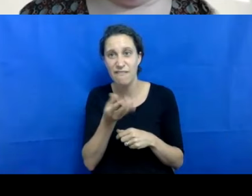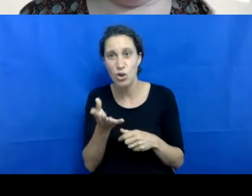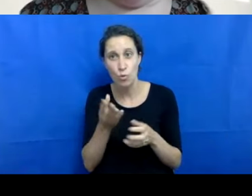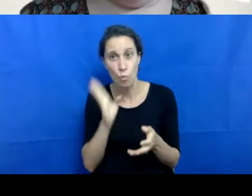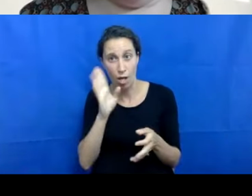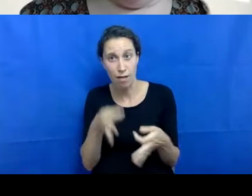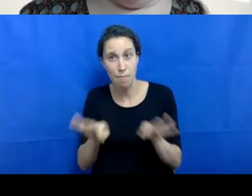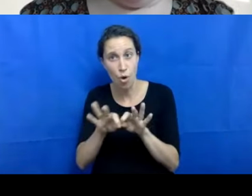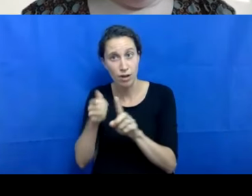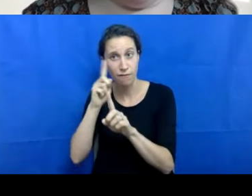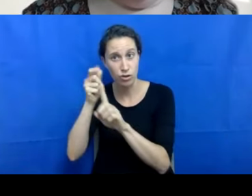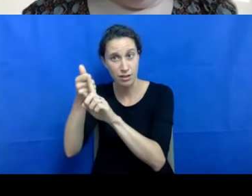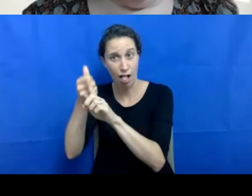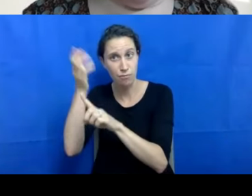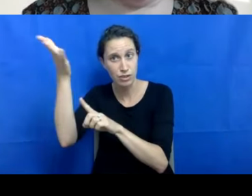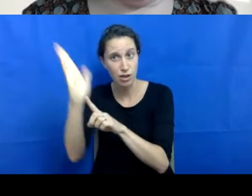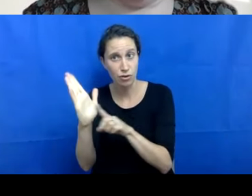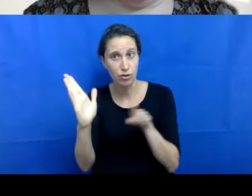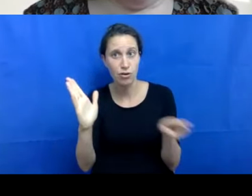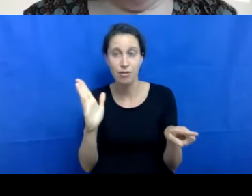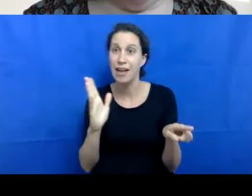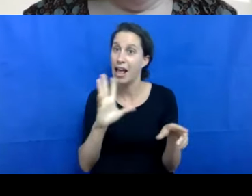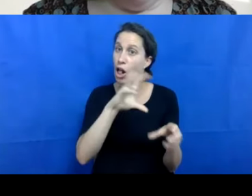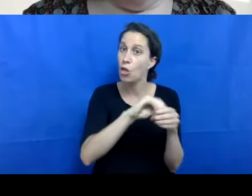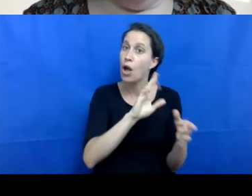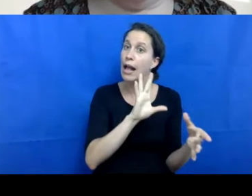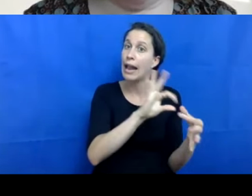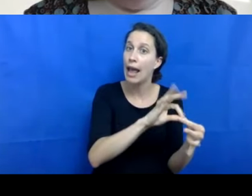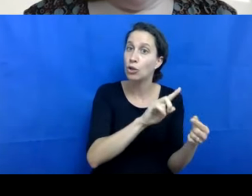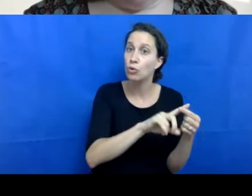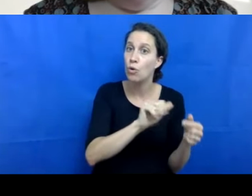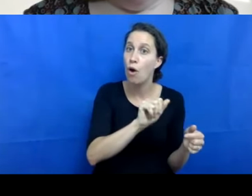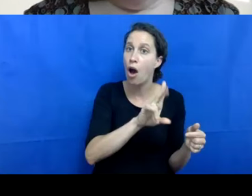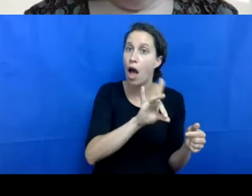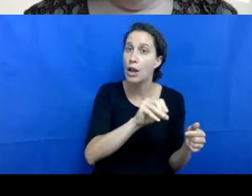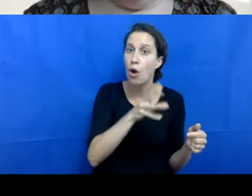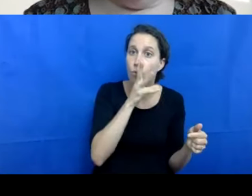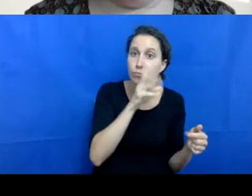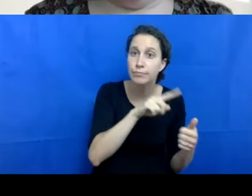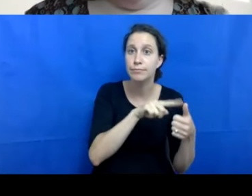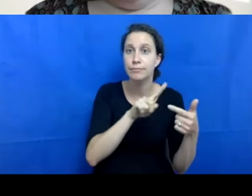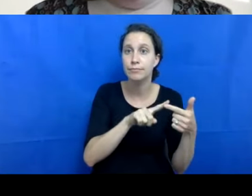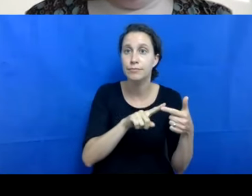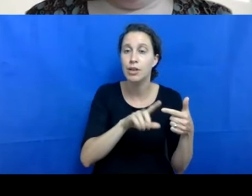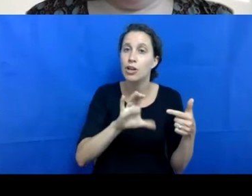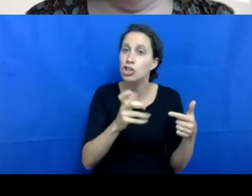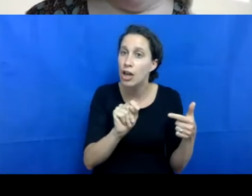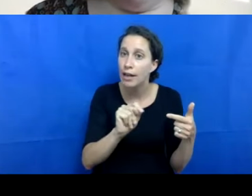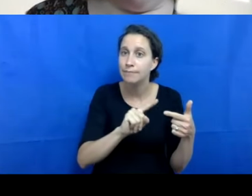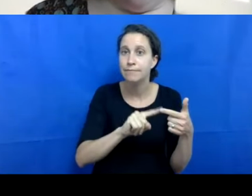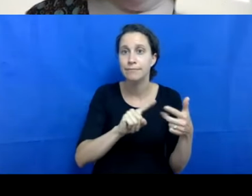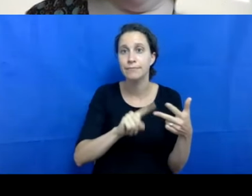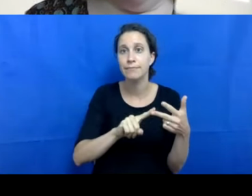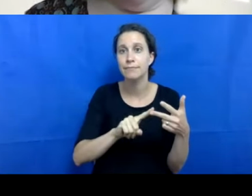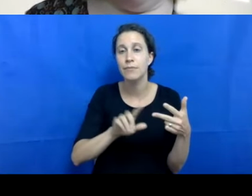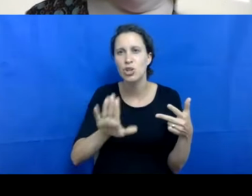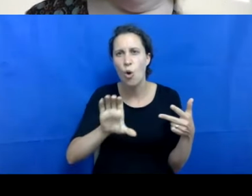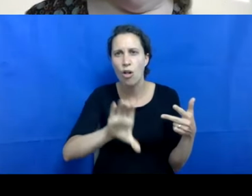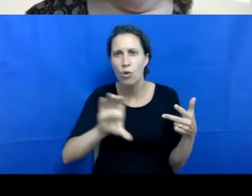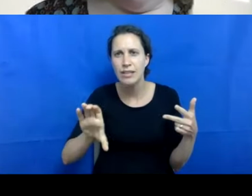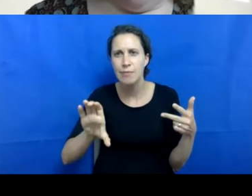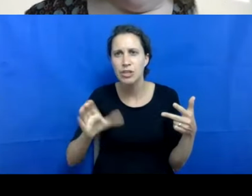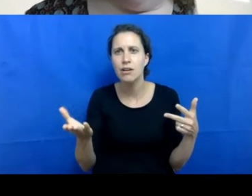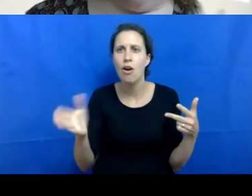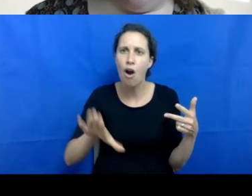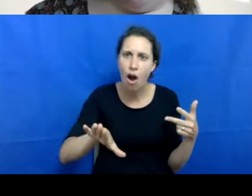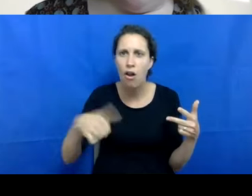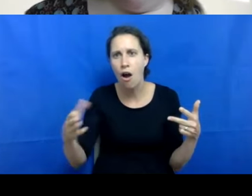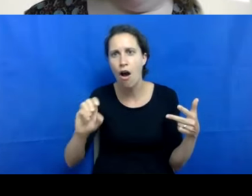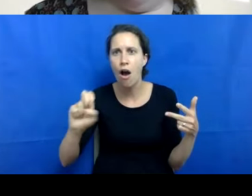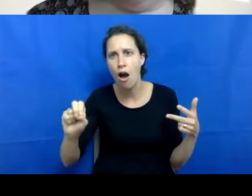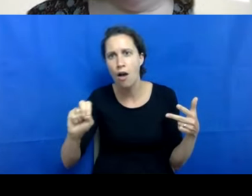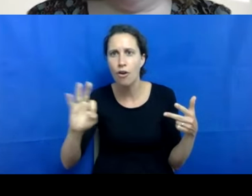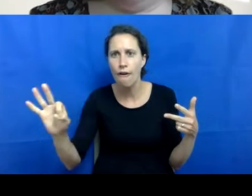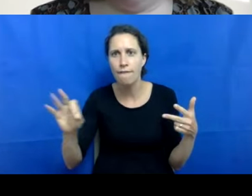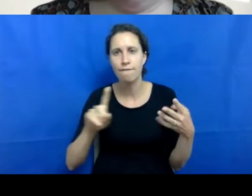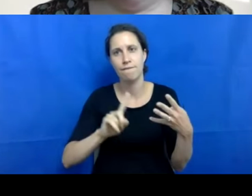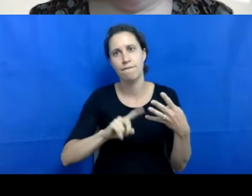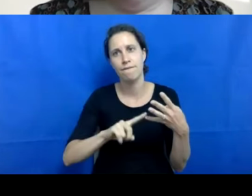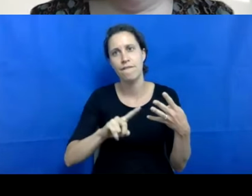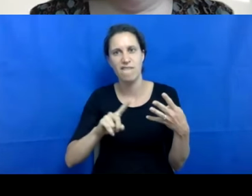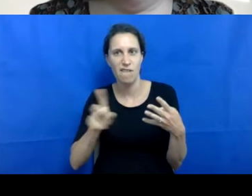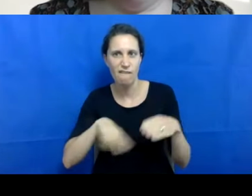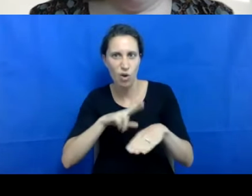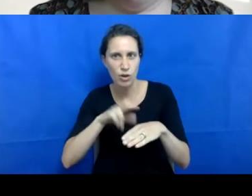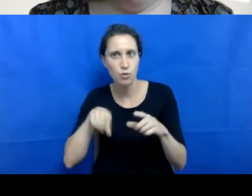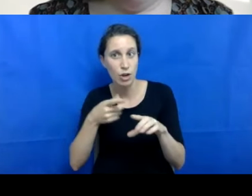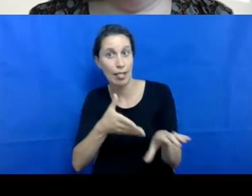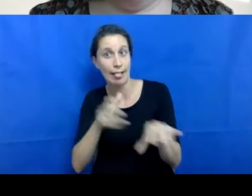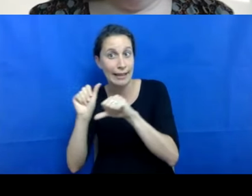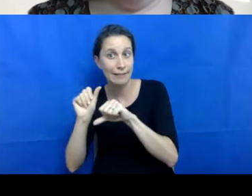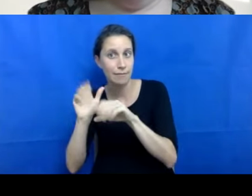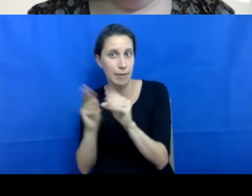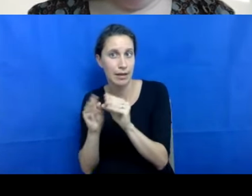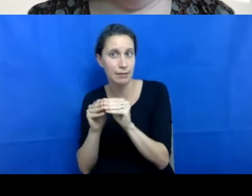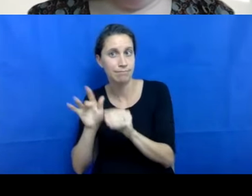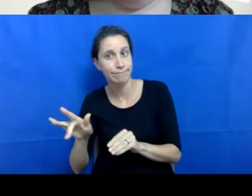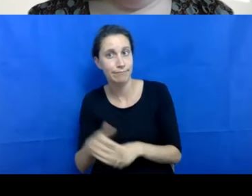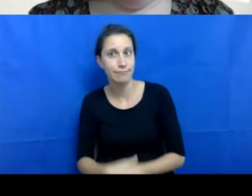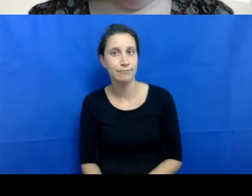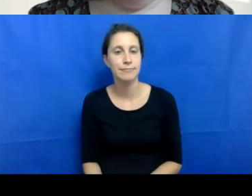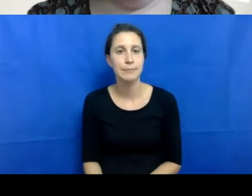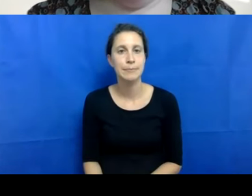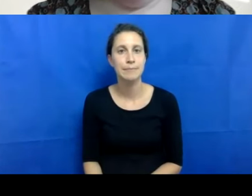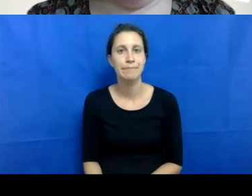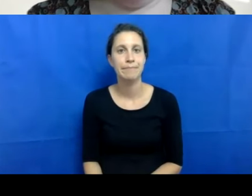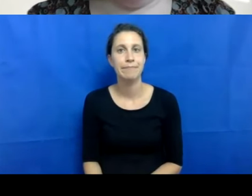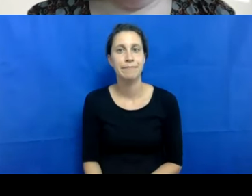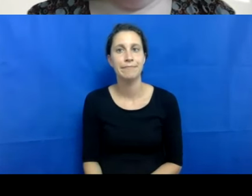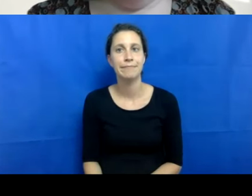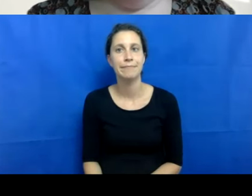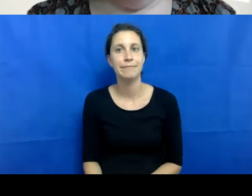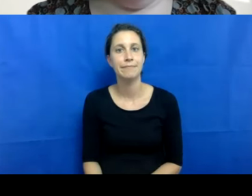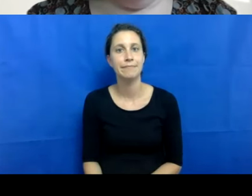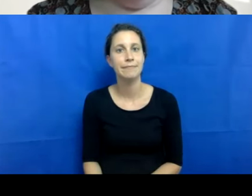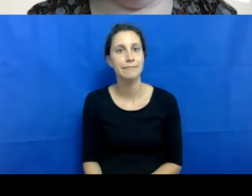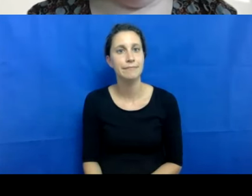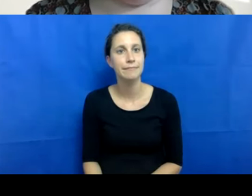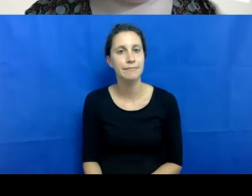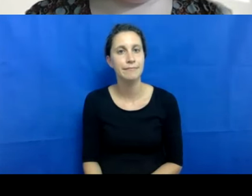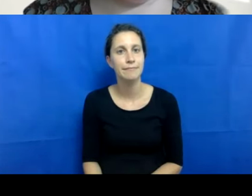Including -- connecting to audio, the chat function, turning on or off your closed captions, and of course, leaving the meeting.